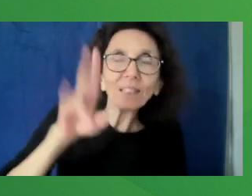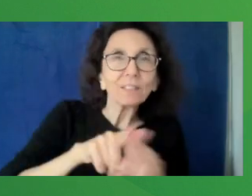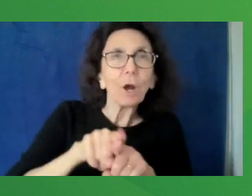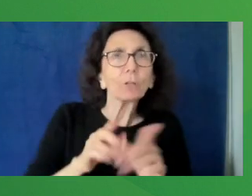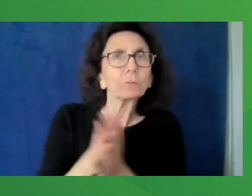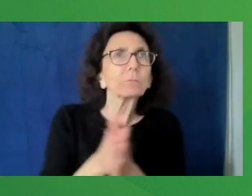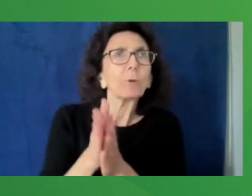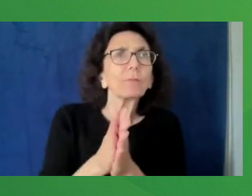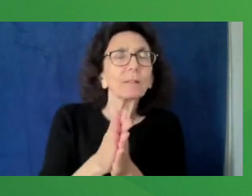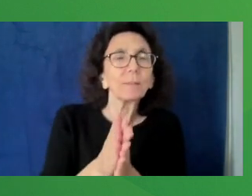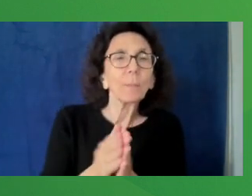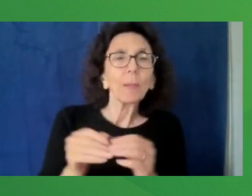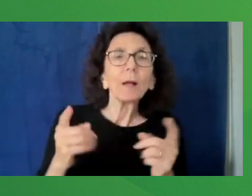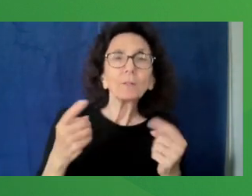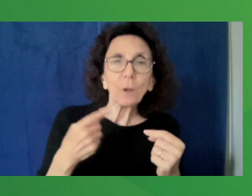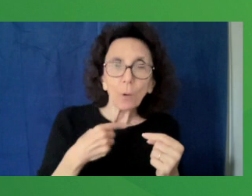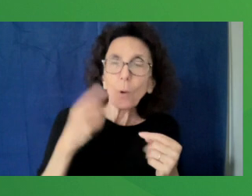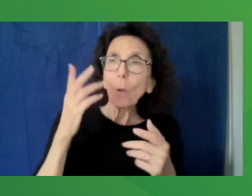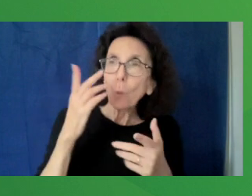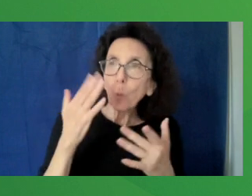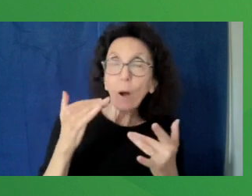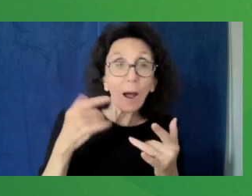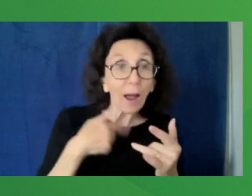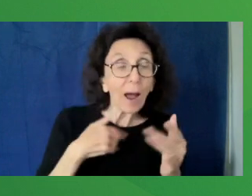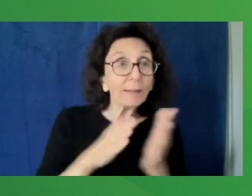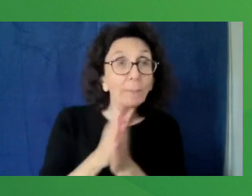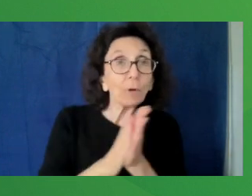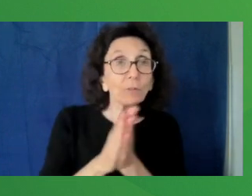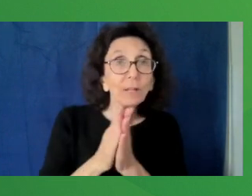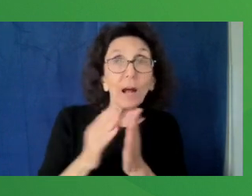me is concerns for the consequences of what can happen to my community.